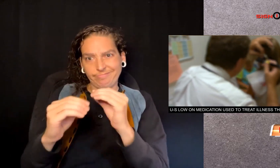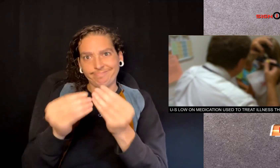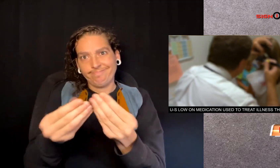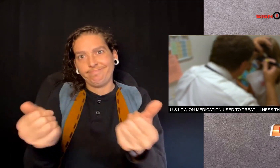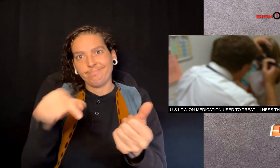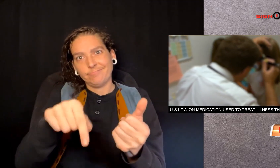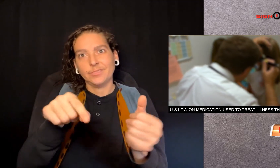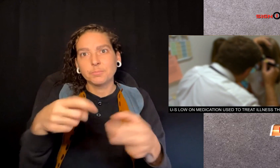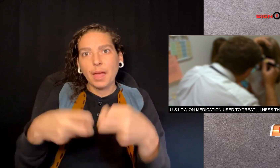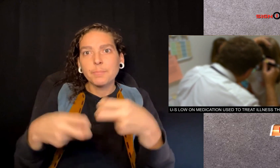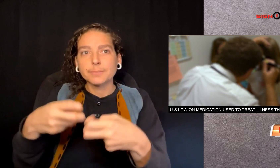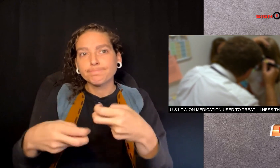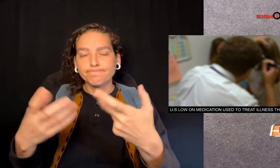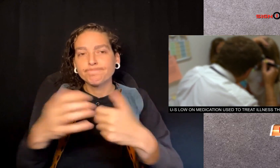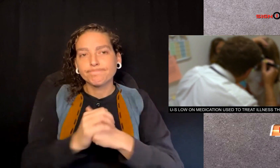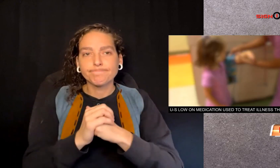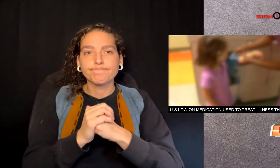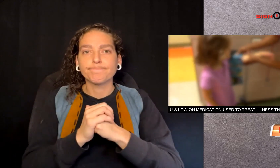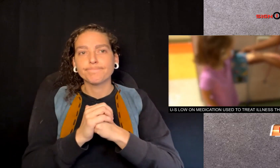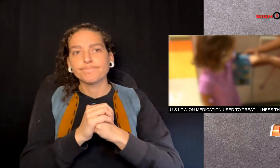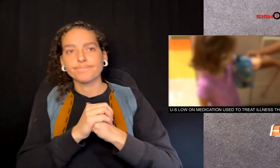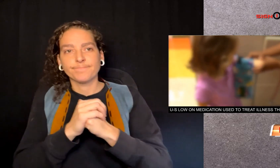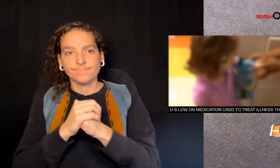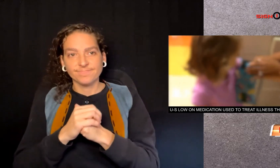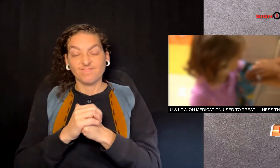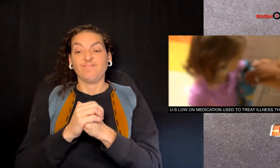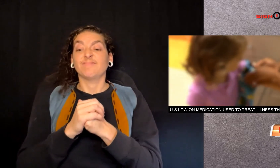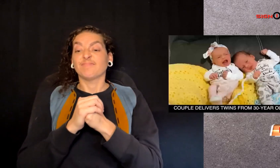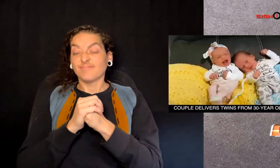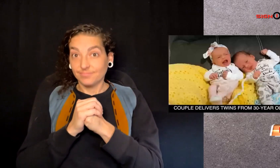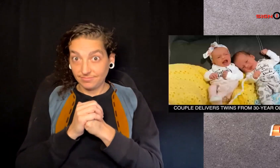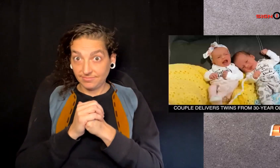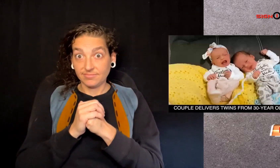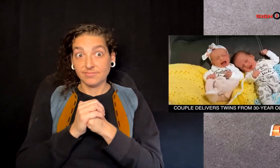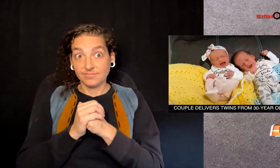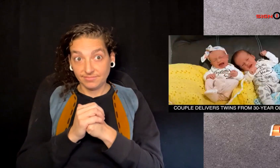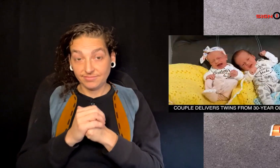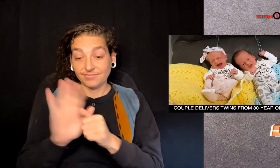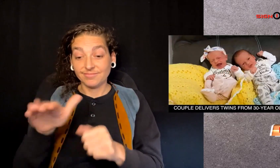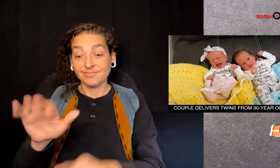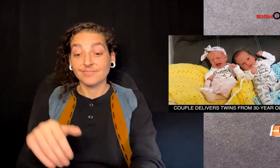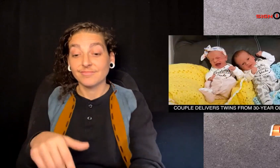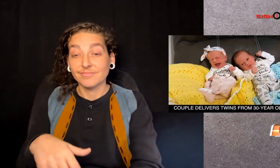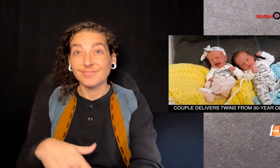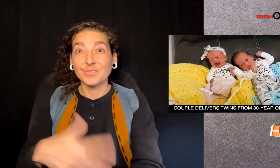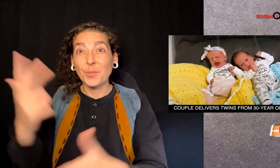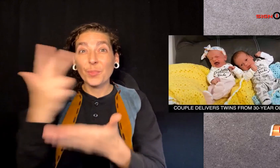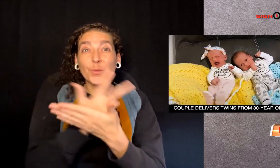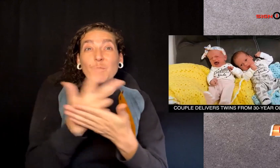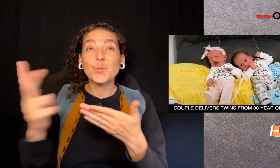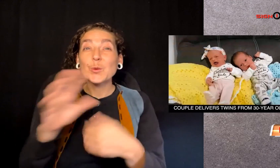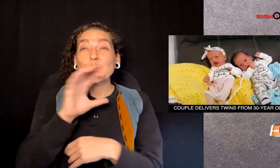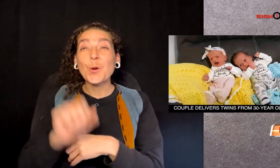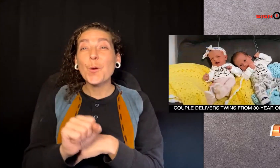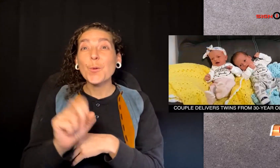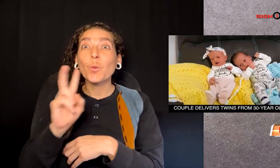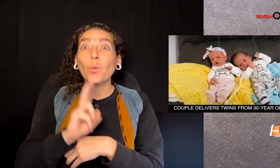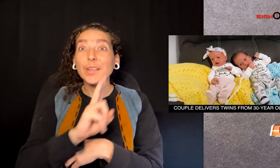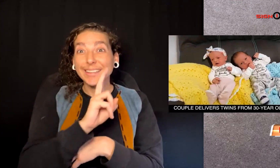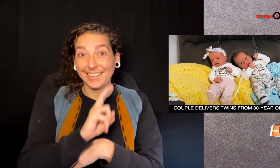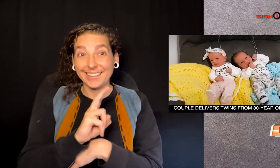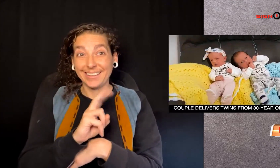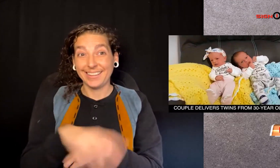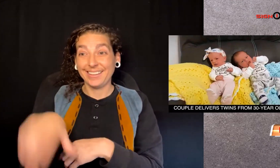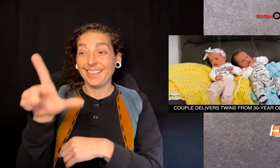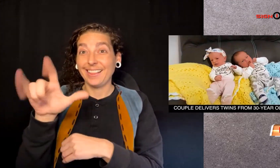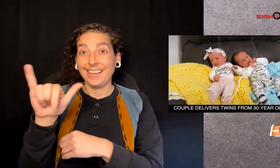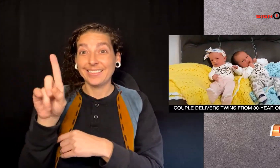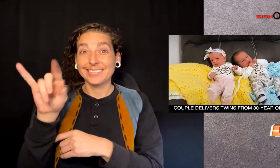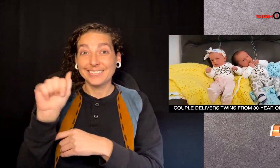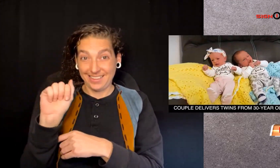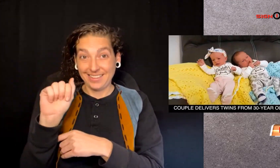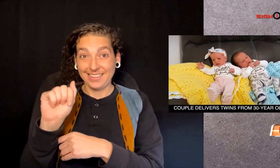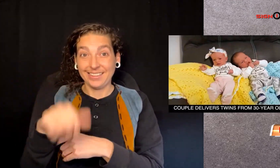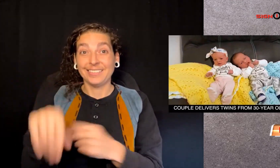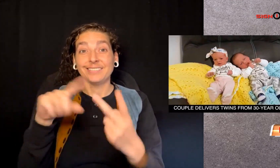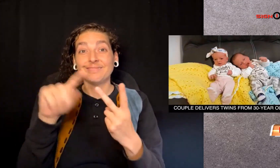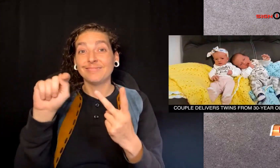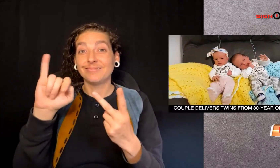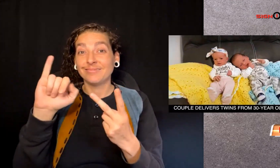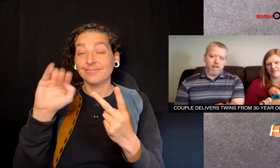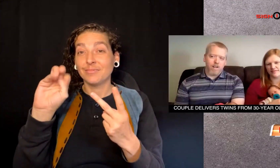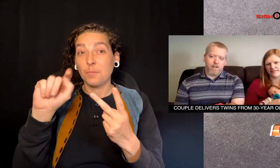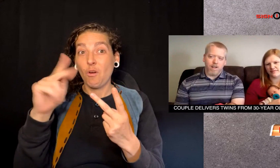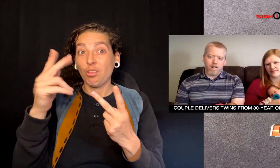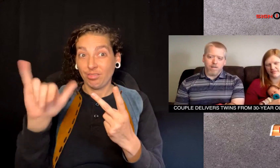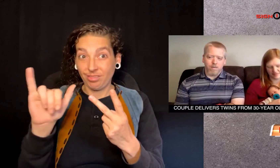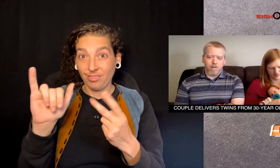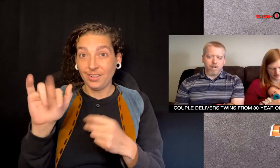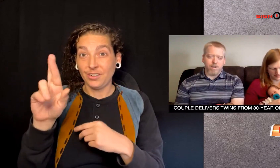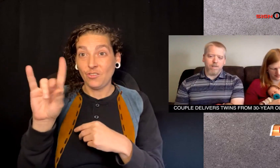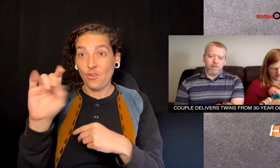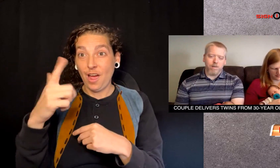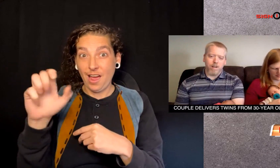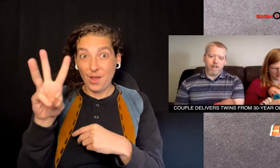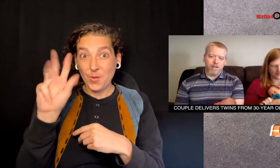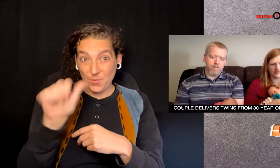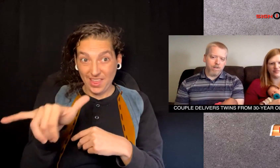companies to fix the problem three week old twins Lydia and Timothy Ridgeway